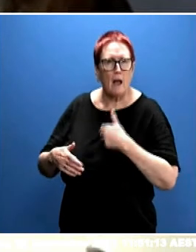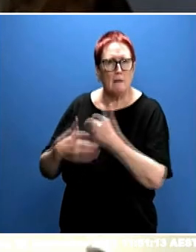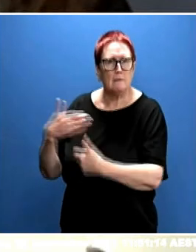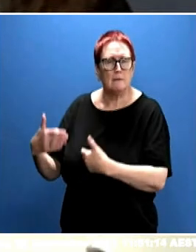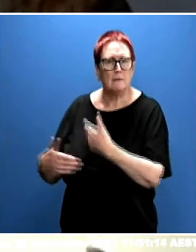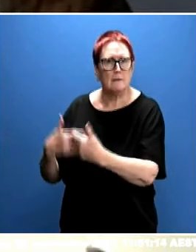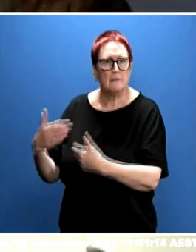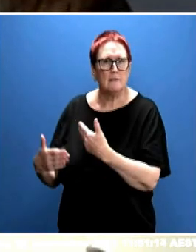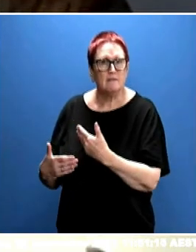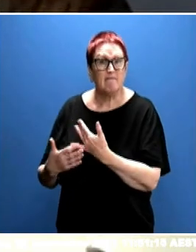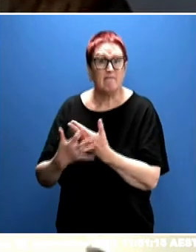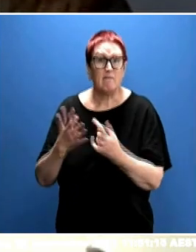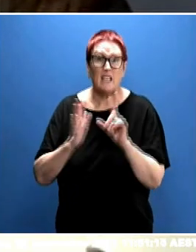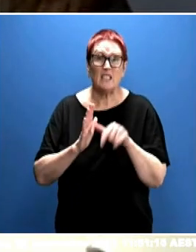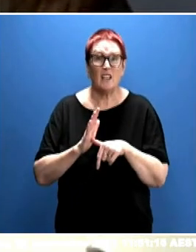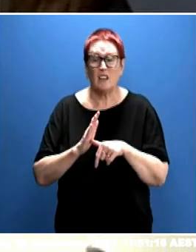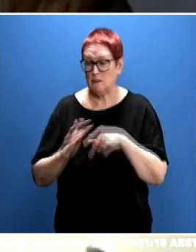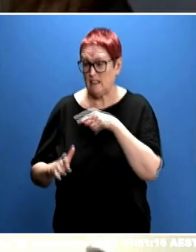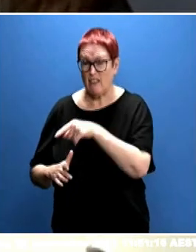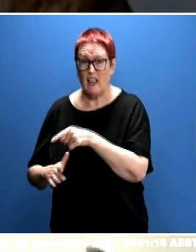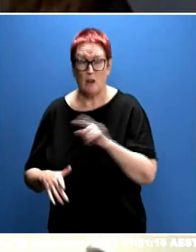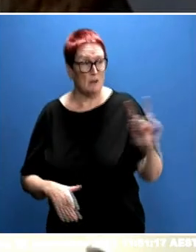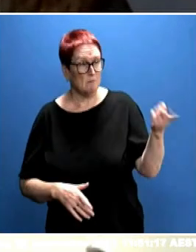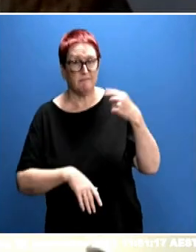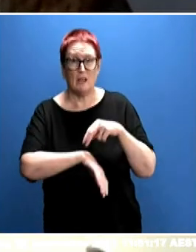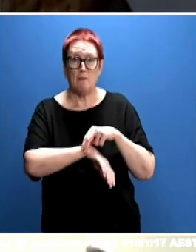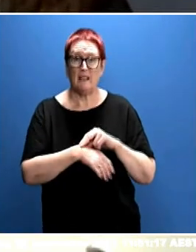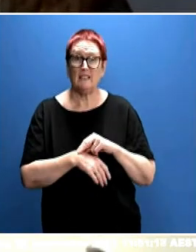often the police are called almost as a first resort.